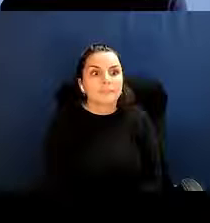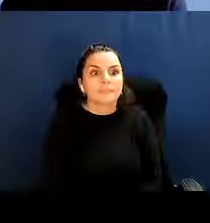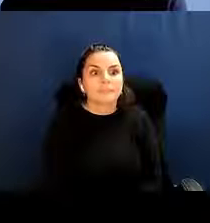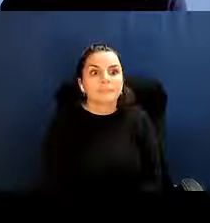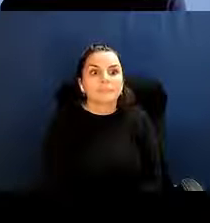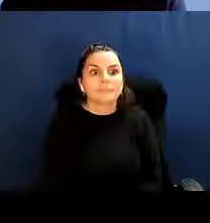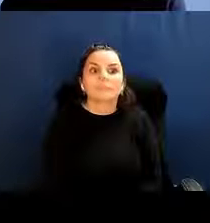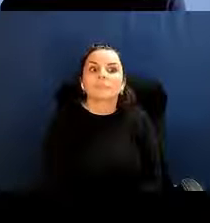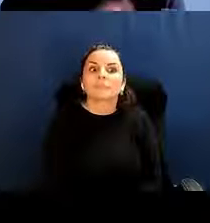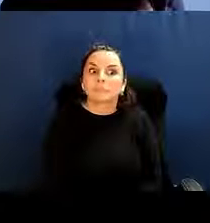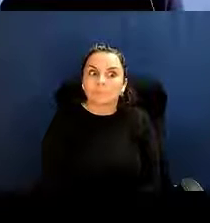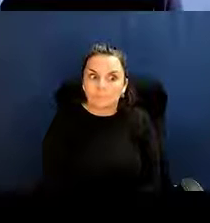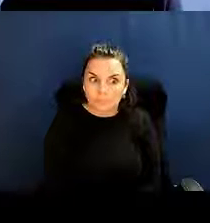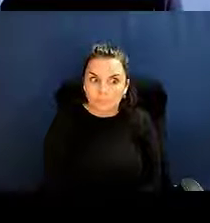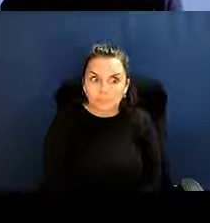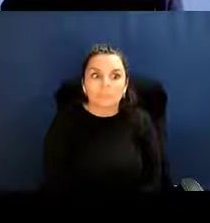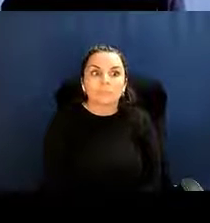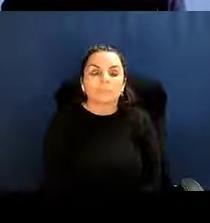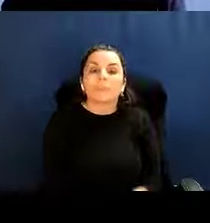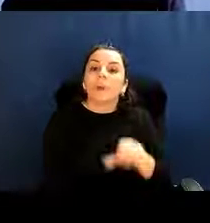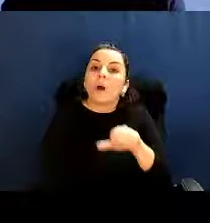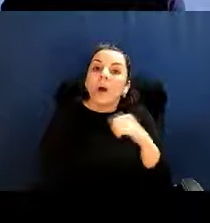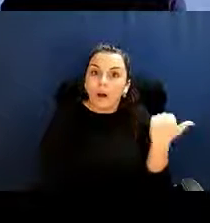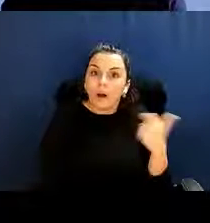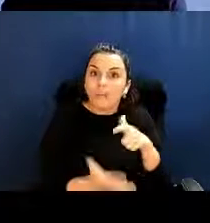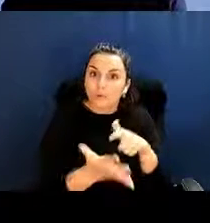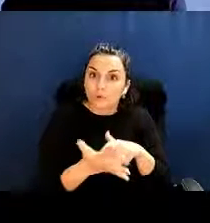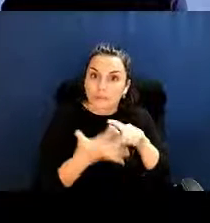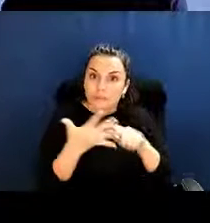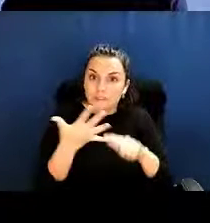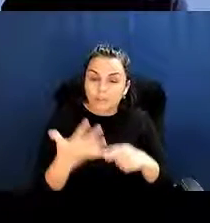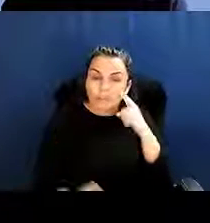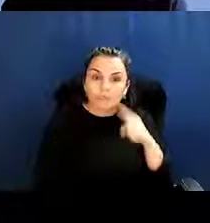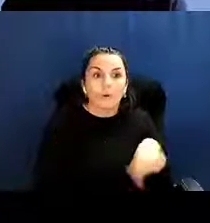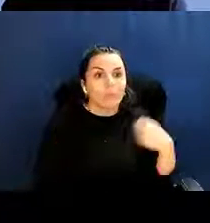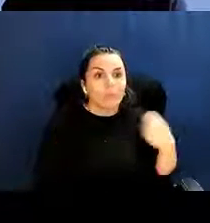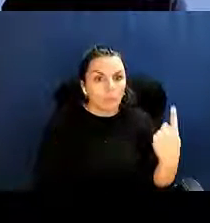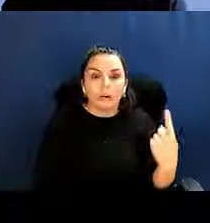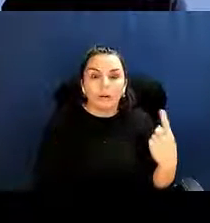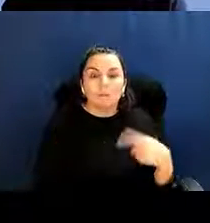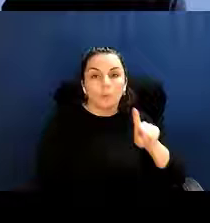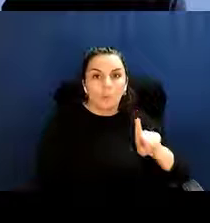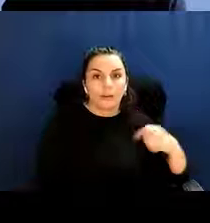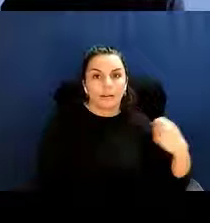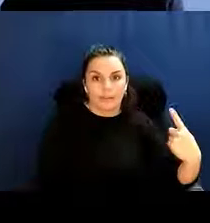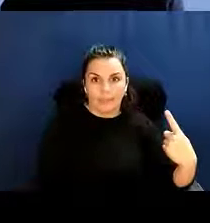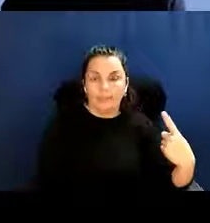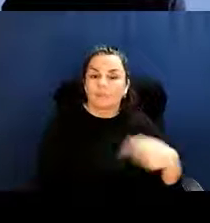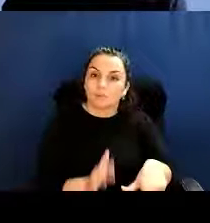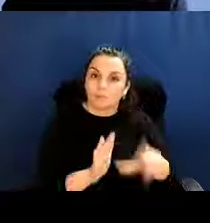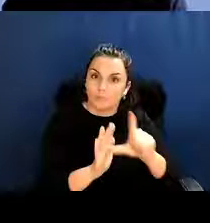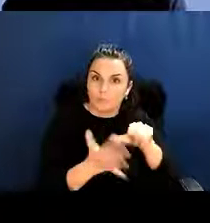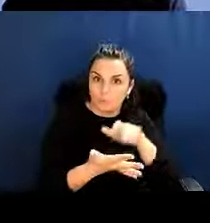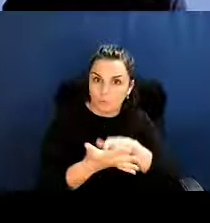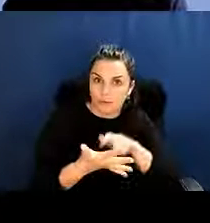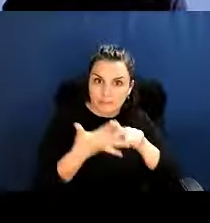Okay, so another criterion of the 1.11 review criteria is that the selection of subjects be equitable.